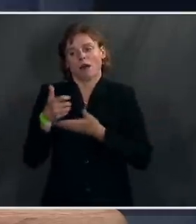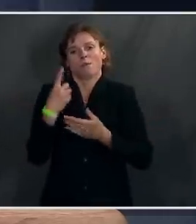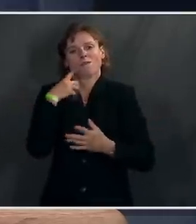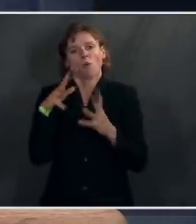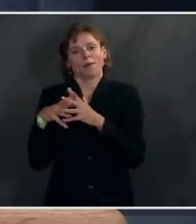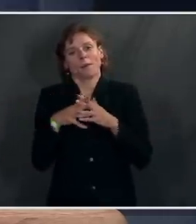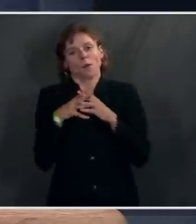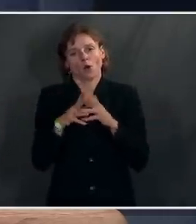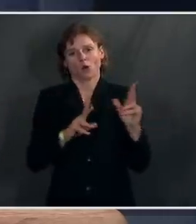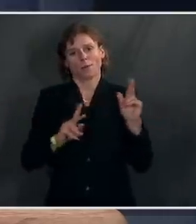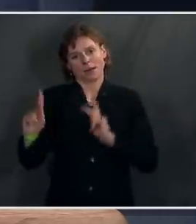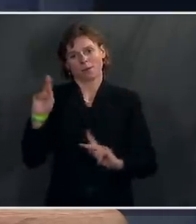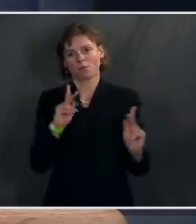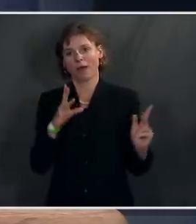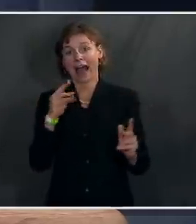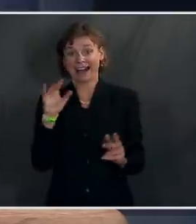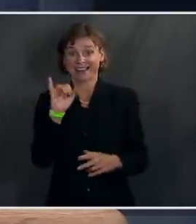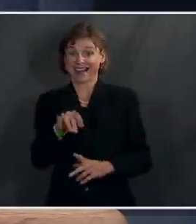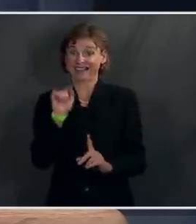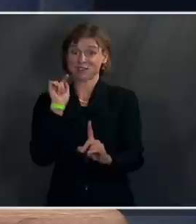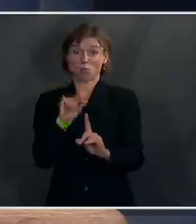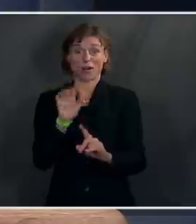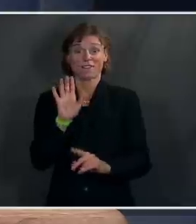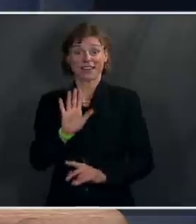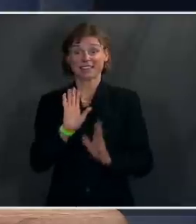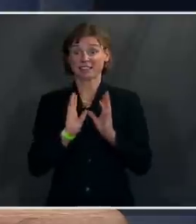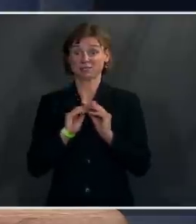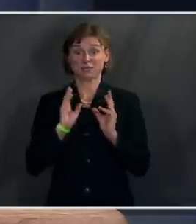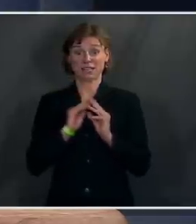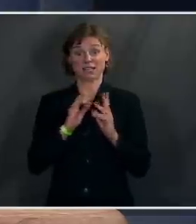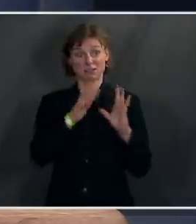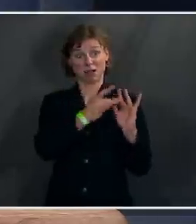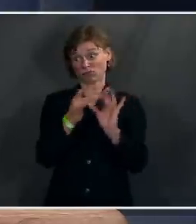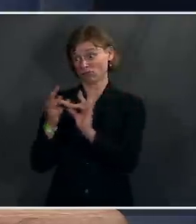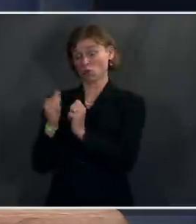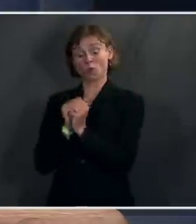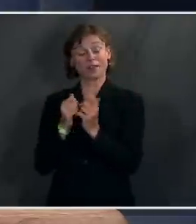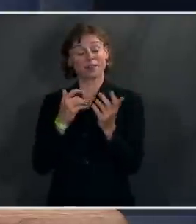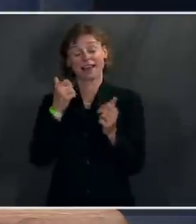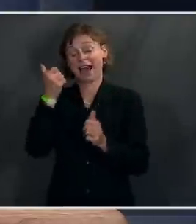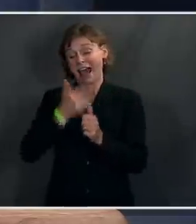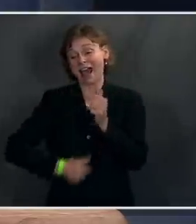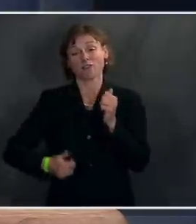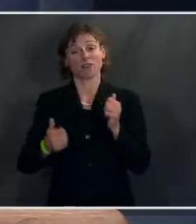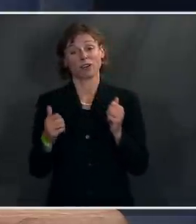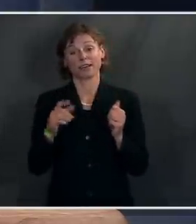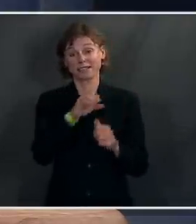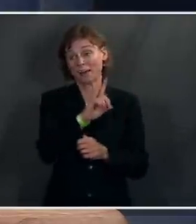or engagement he's had with Democrats and Republicans. And as we just talked about, there's a process that's just in the early stages